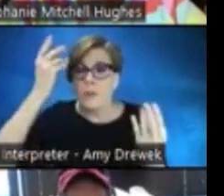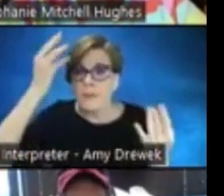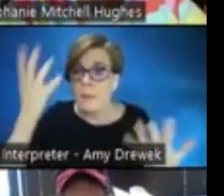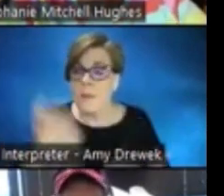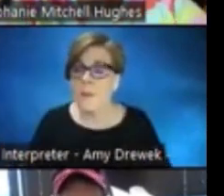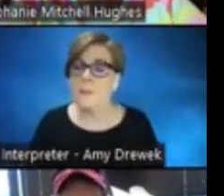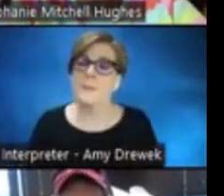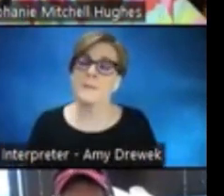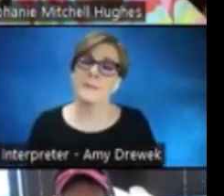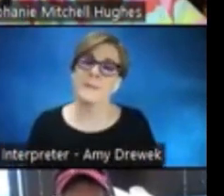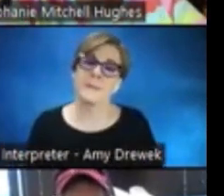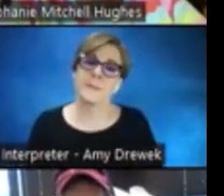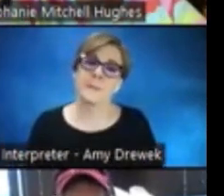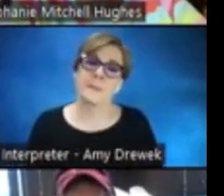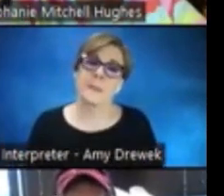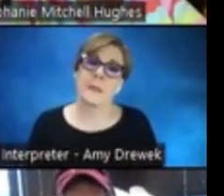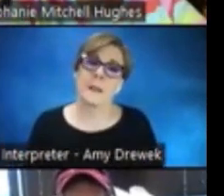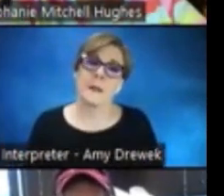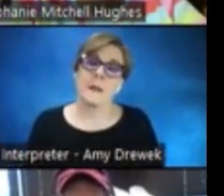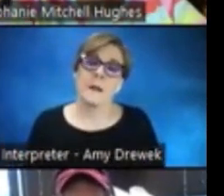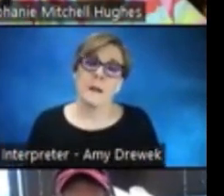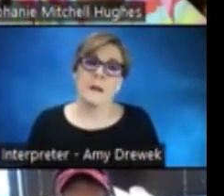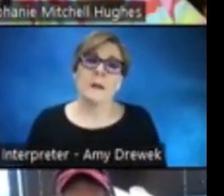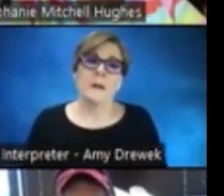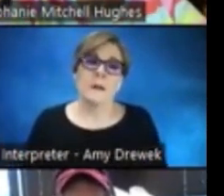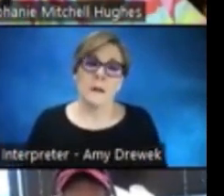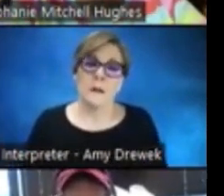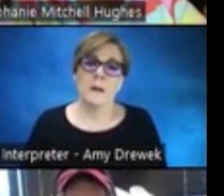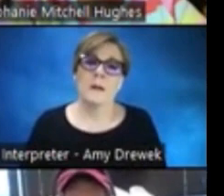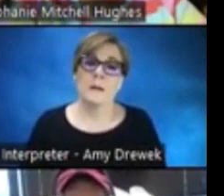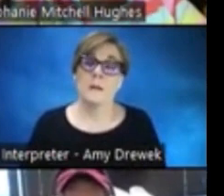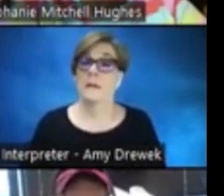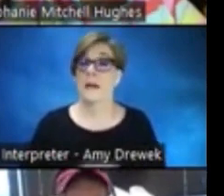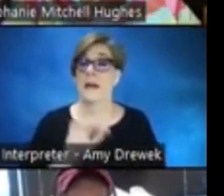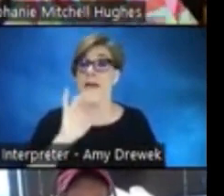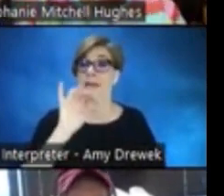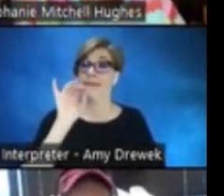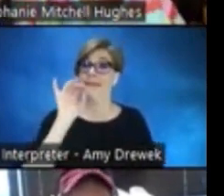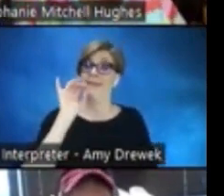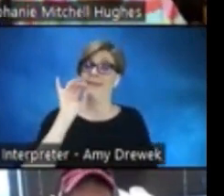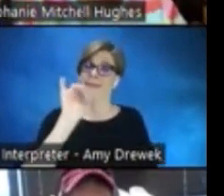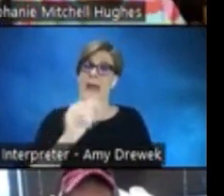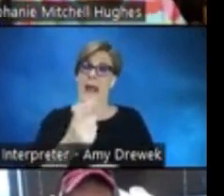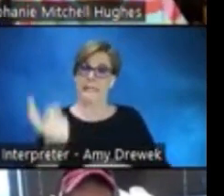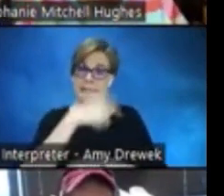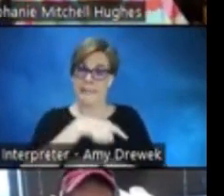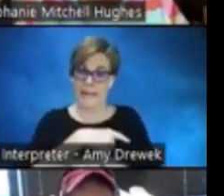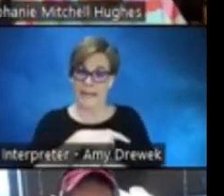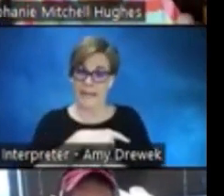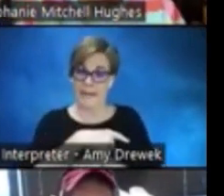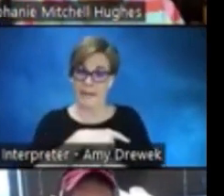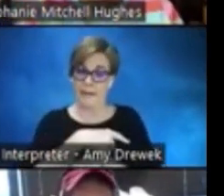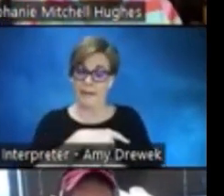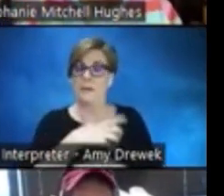SO THE DAY THAT THIS UNFORTUNATELY HAPPENED -- WHEN I SAW IT